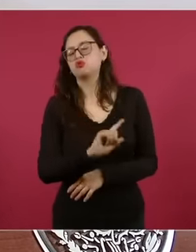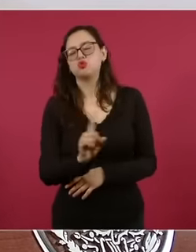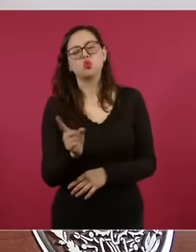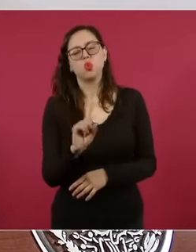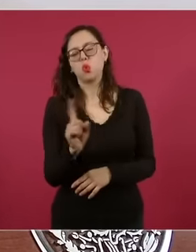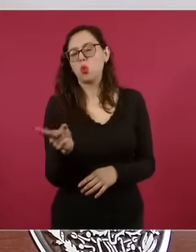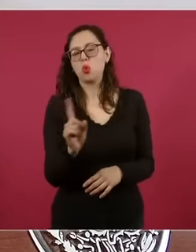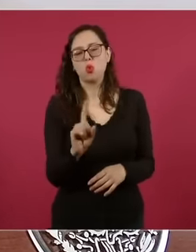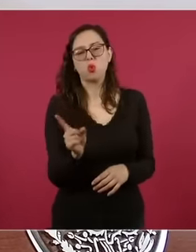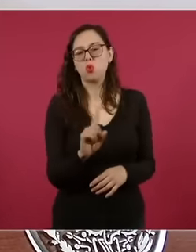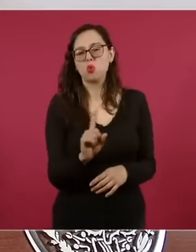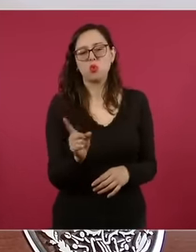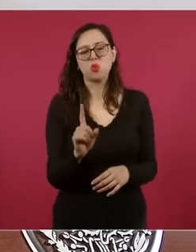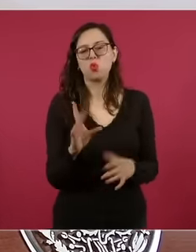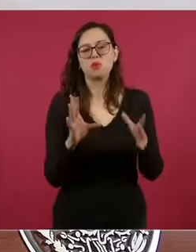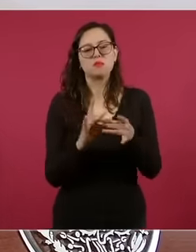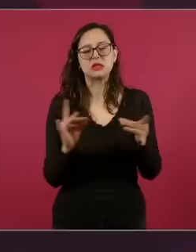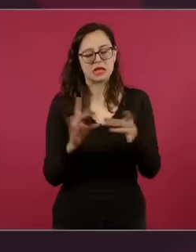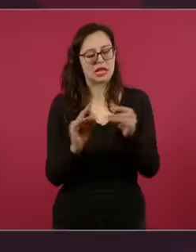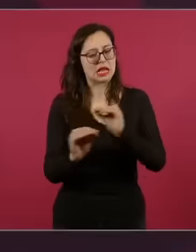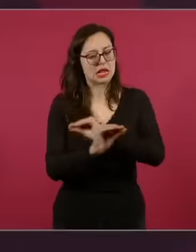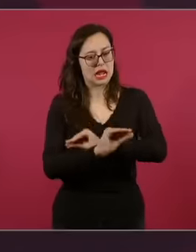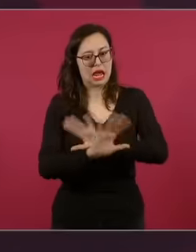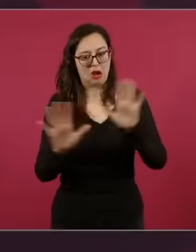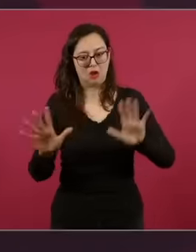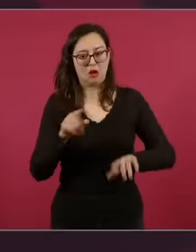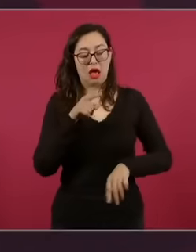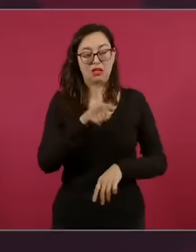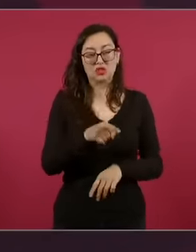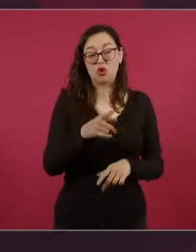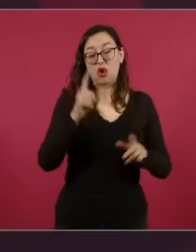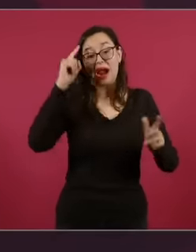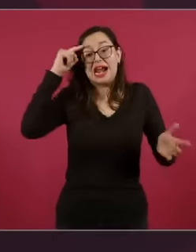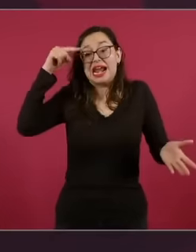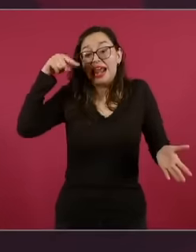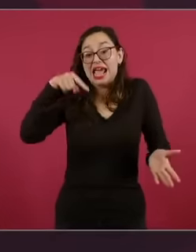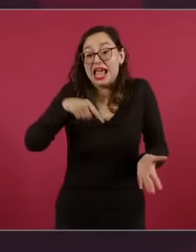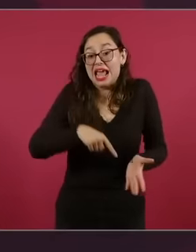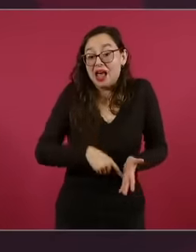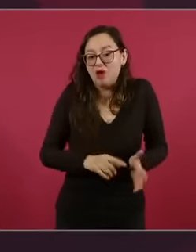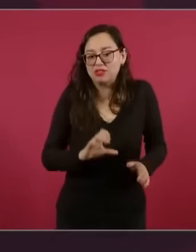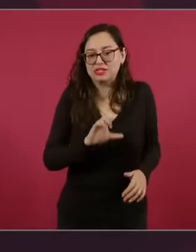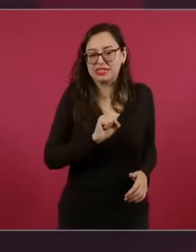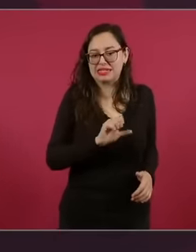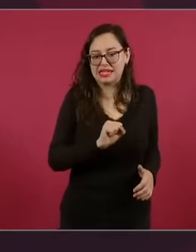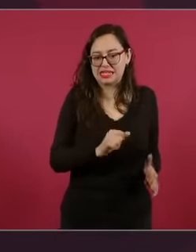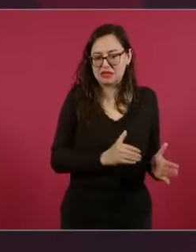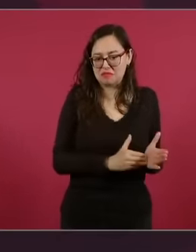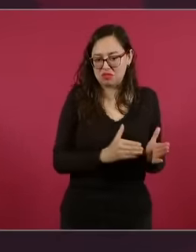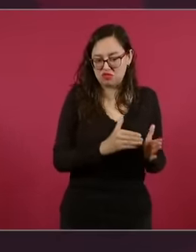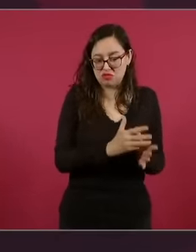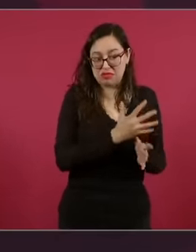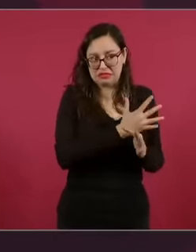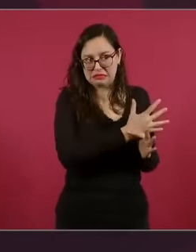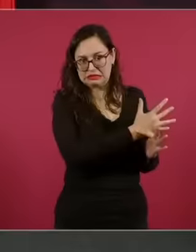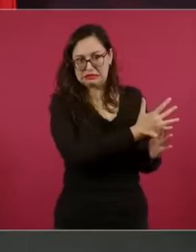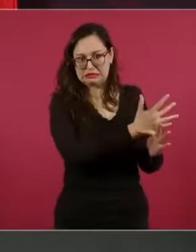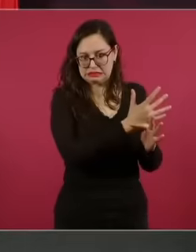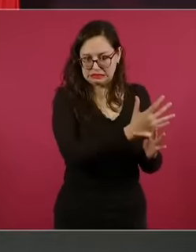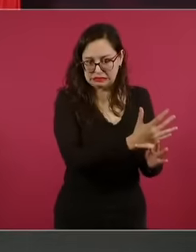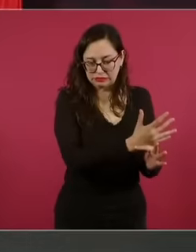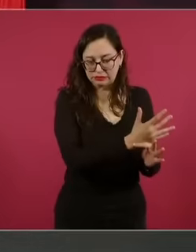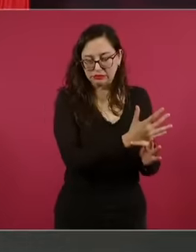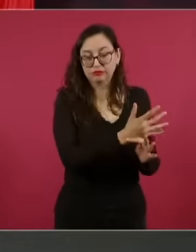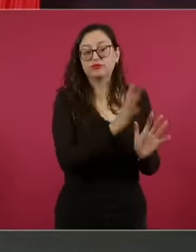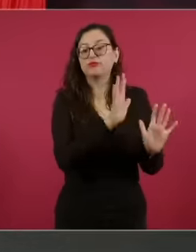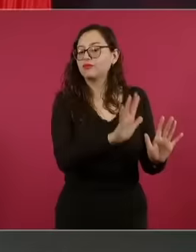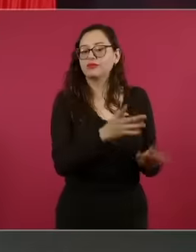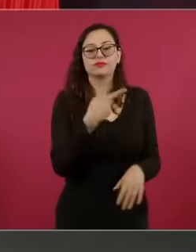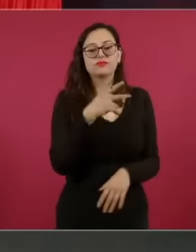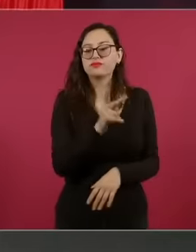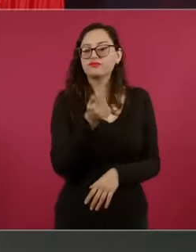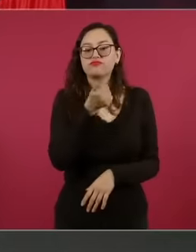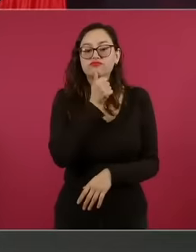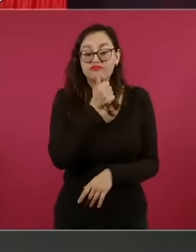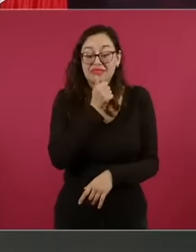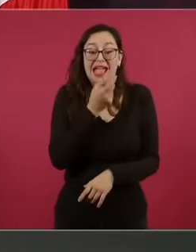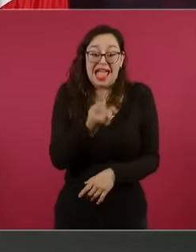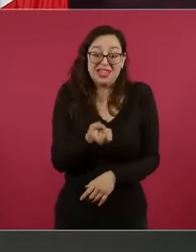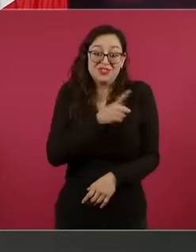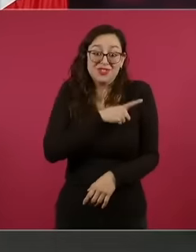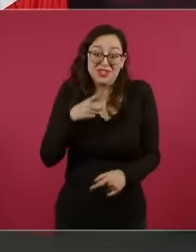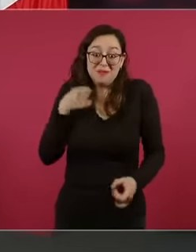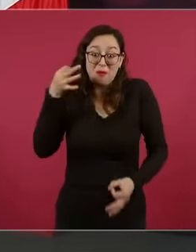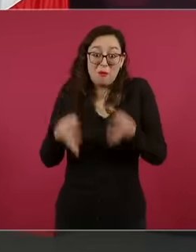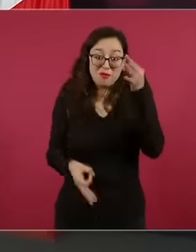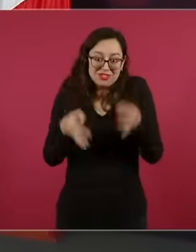is not proven Yes it is what is going to be reviewed but it is not